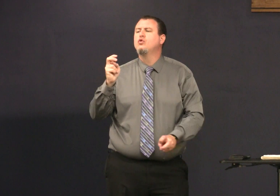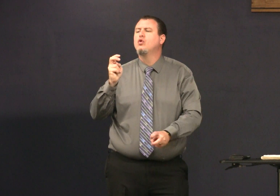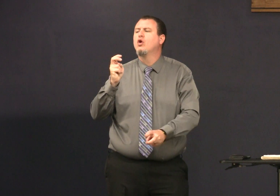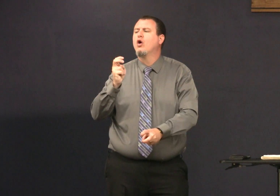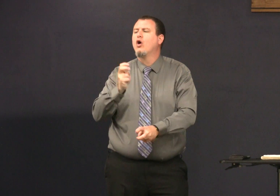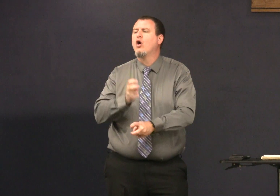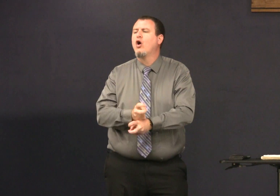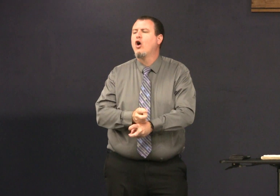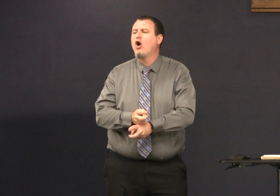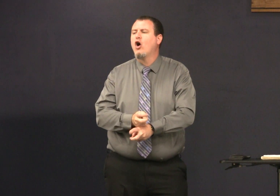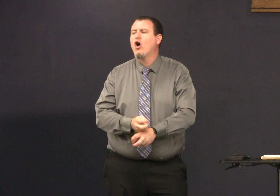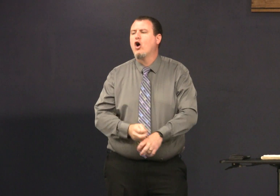the English words are too hard